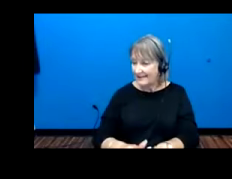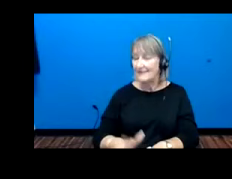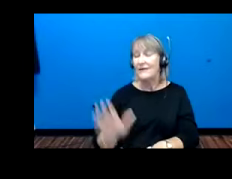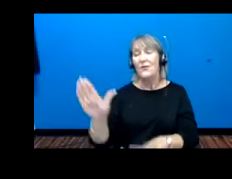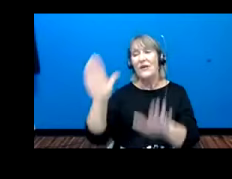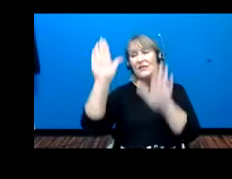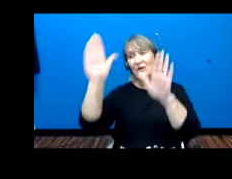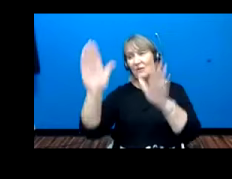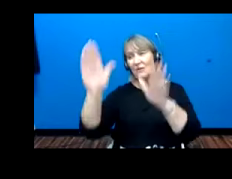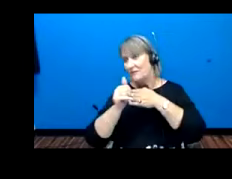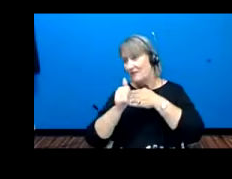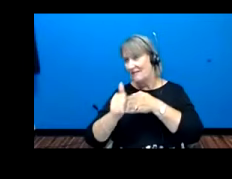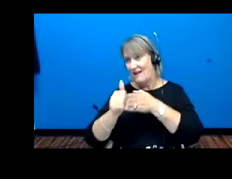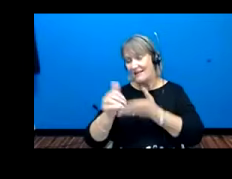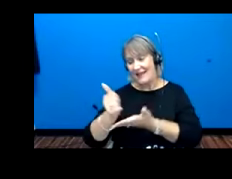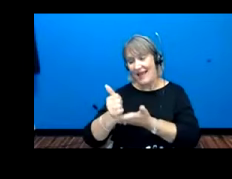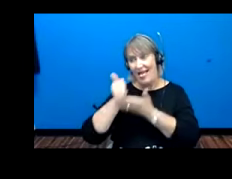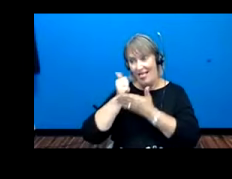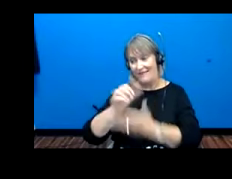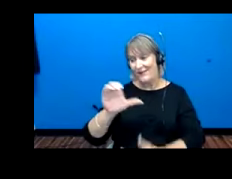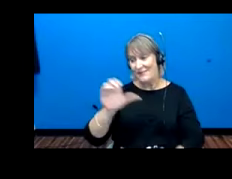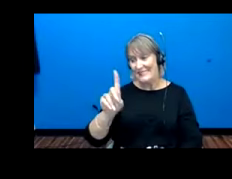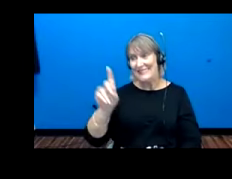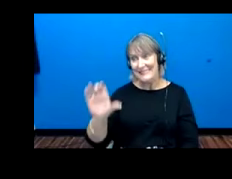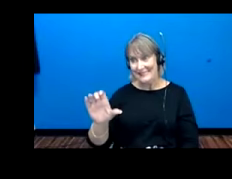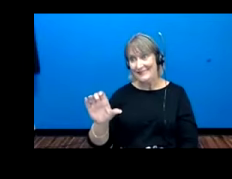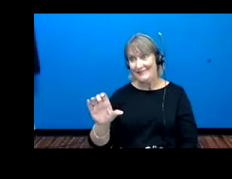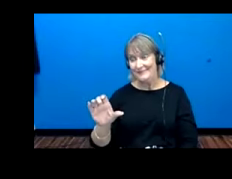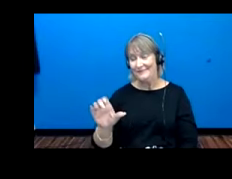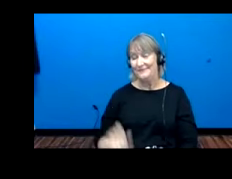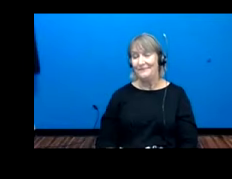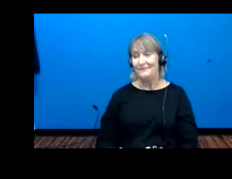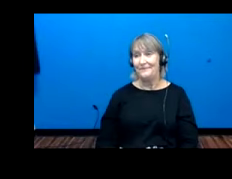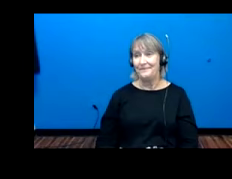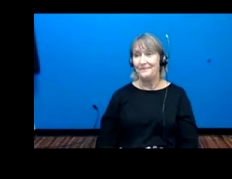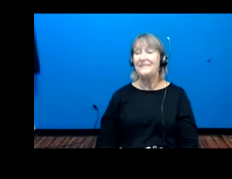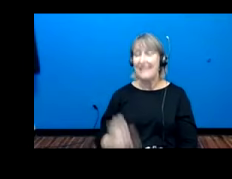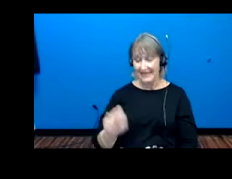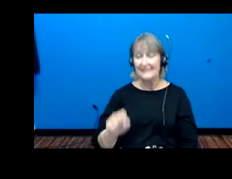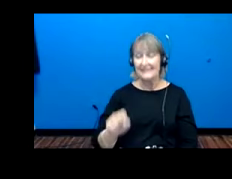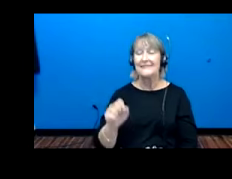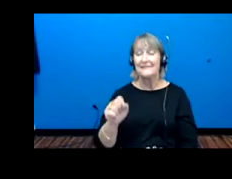We are so thankful for the CDC and their guidance. And so, yes, we hear you and that makes sense.